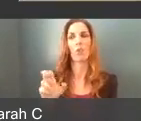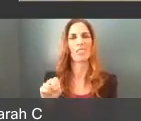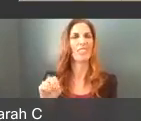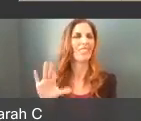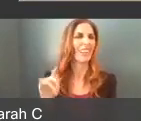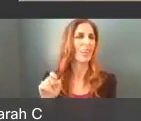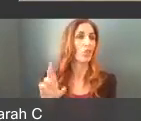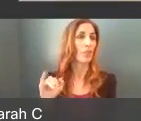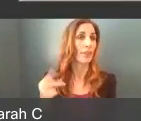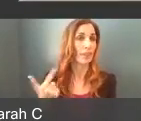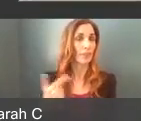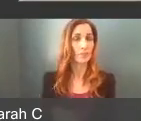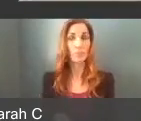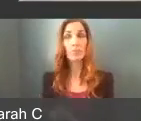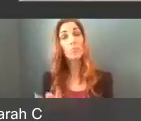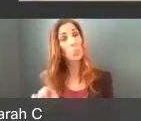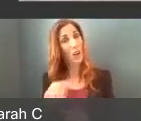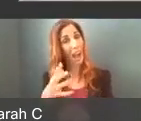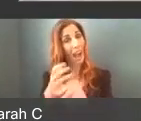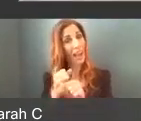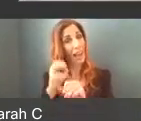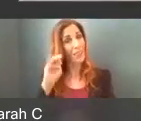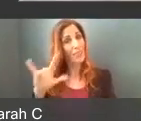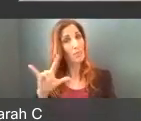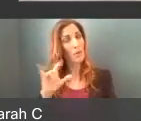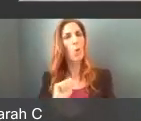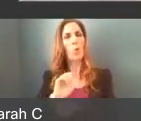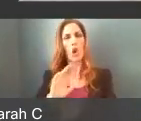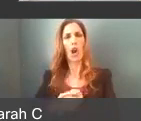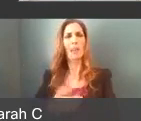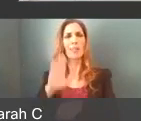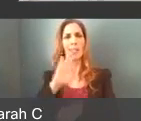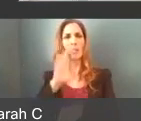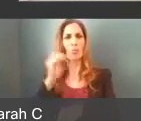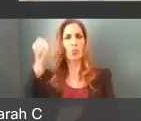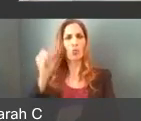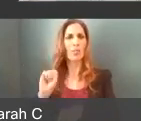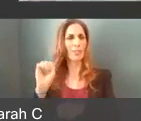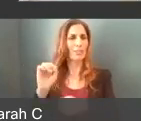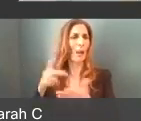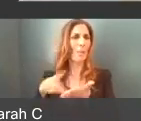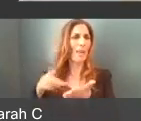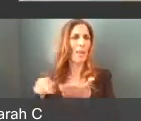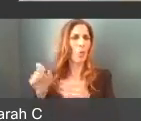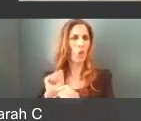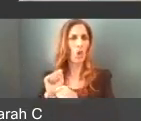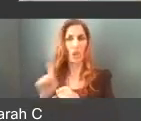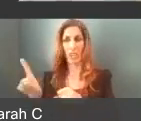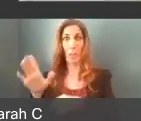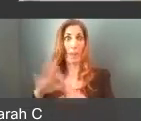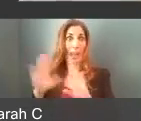the email, I was working on some brewery paper work at my house at home. I jumped out of